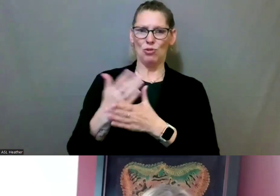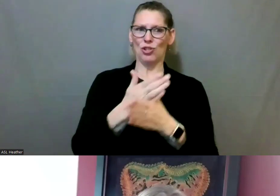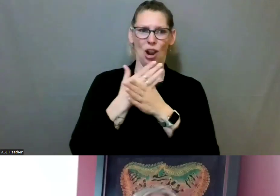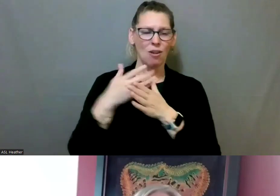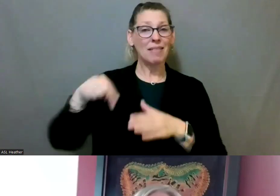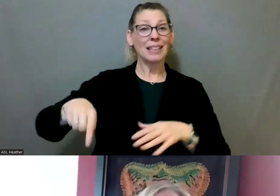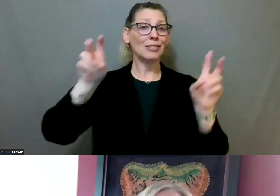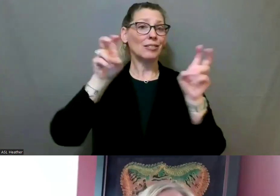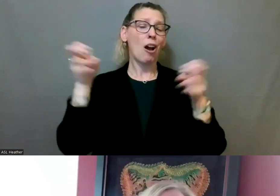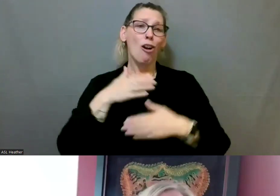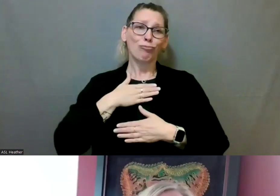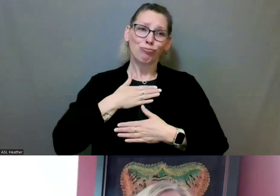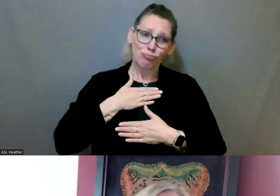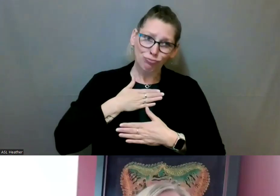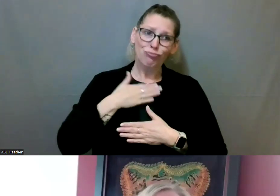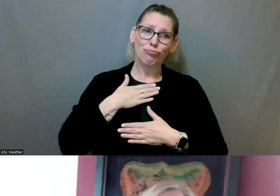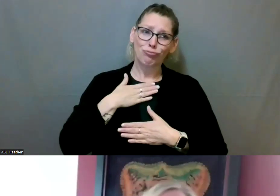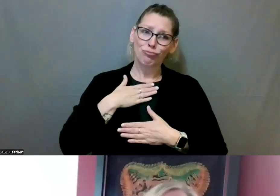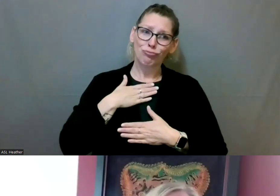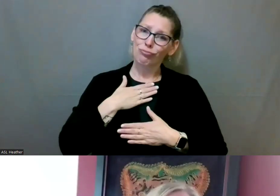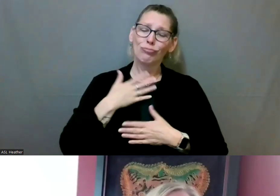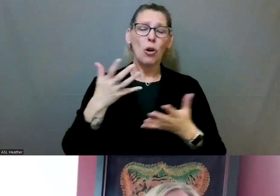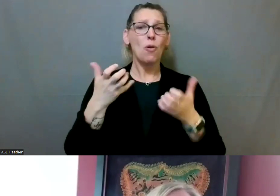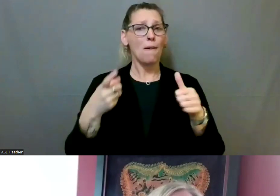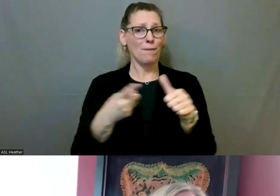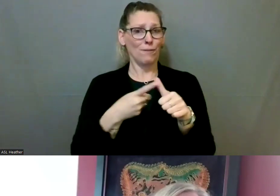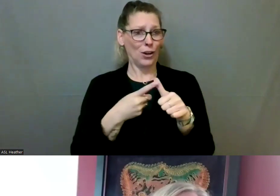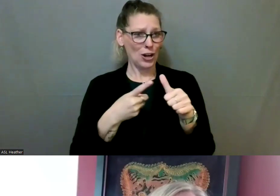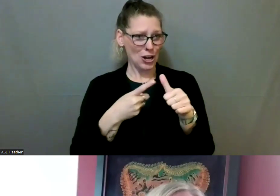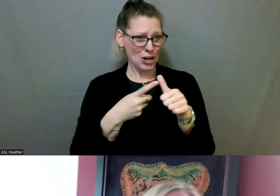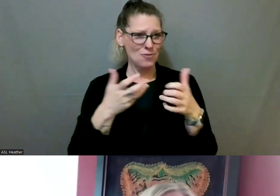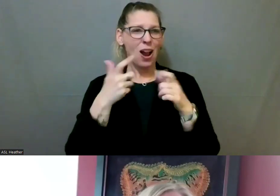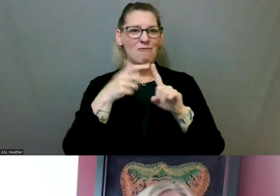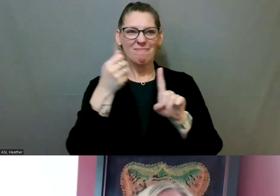that is near and dear to my heart. I just want to first build on some of the concepts